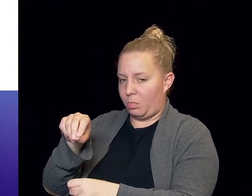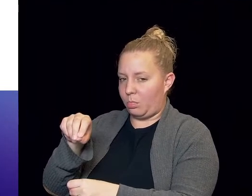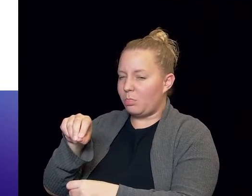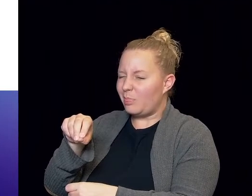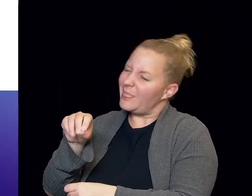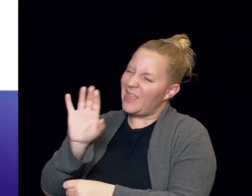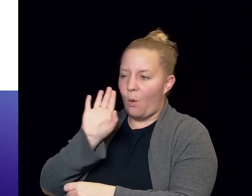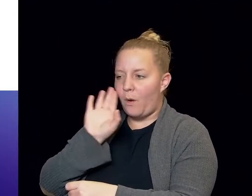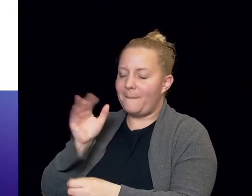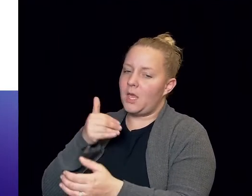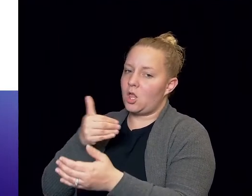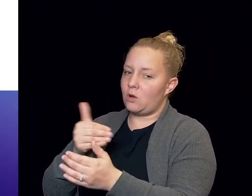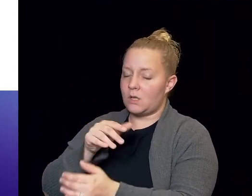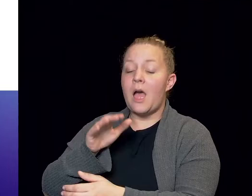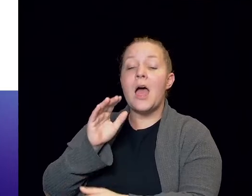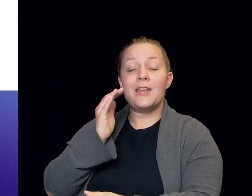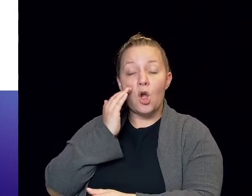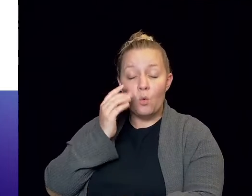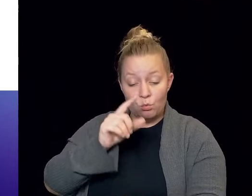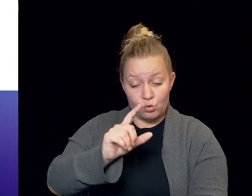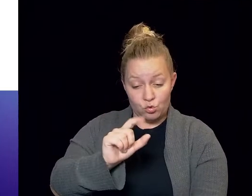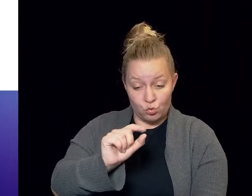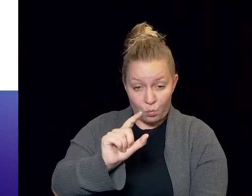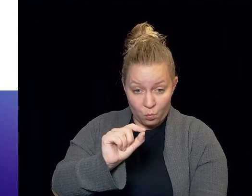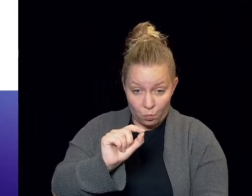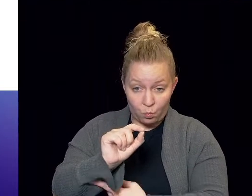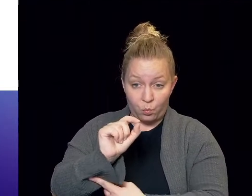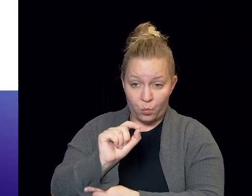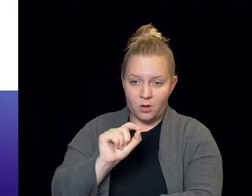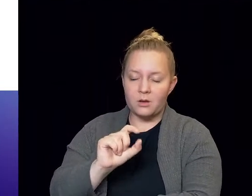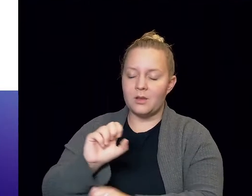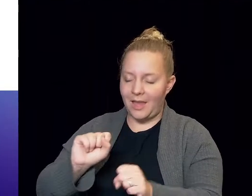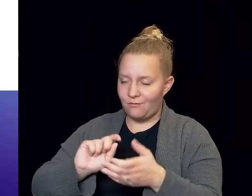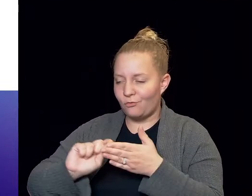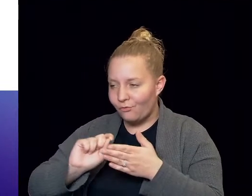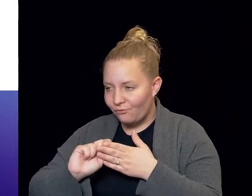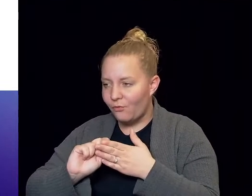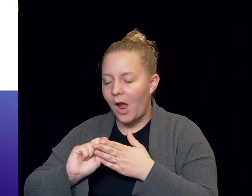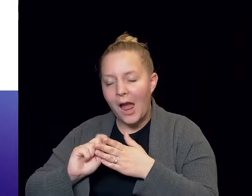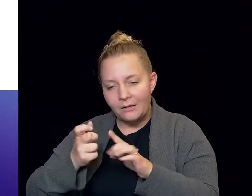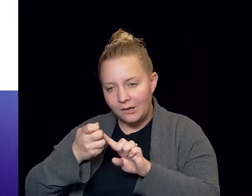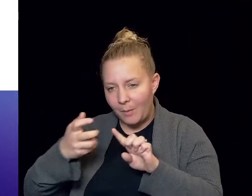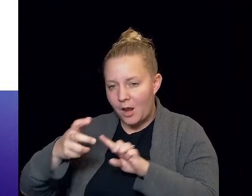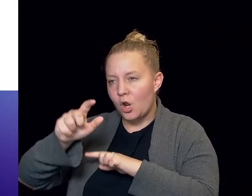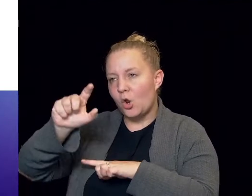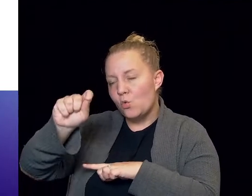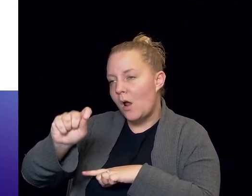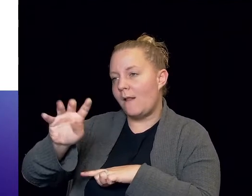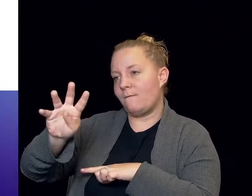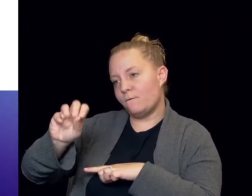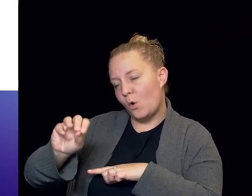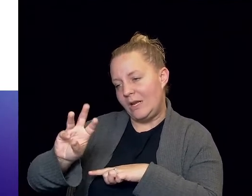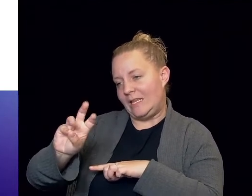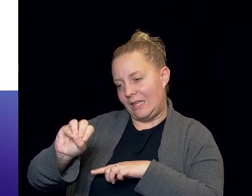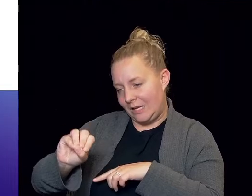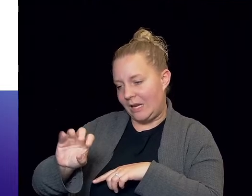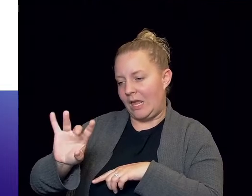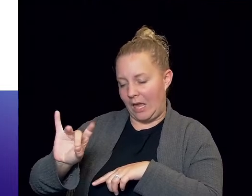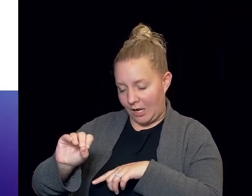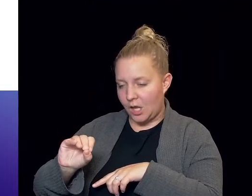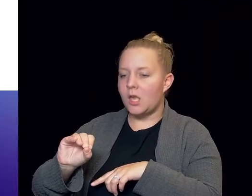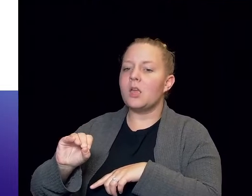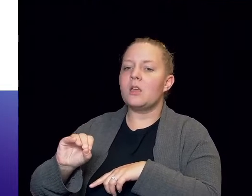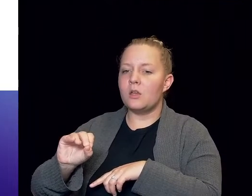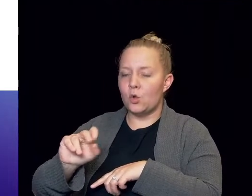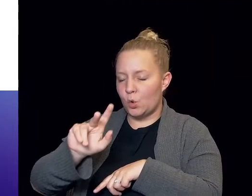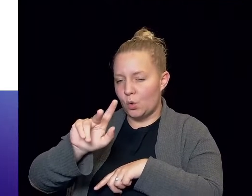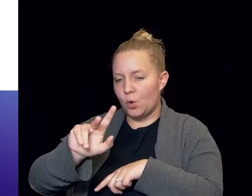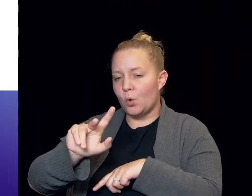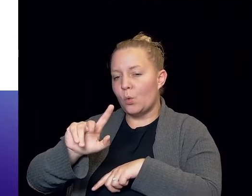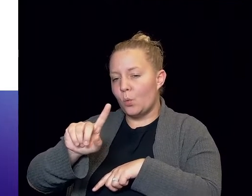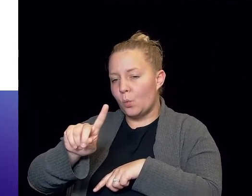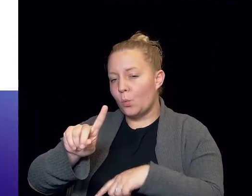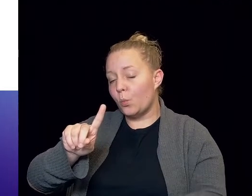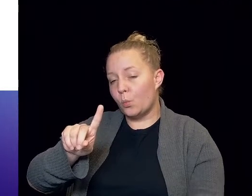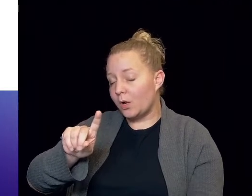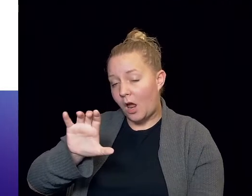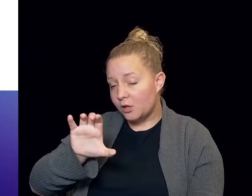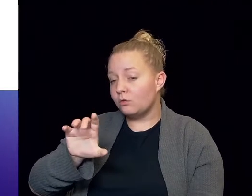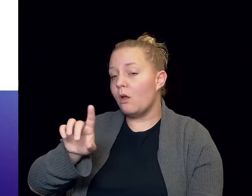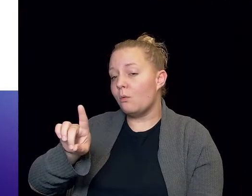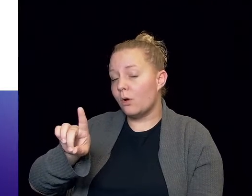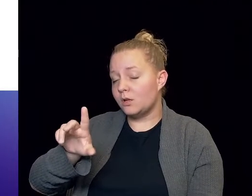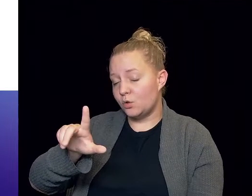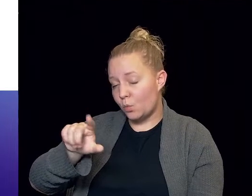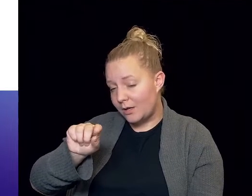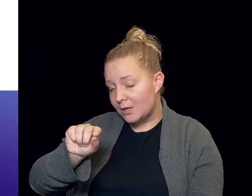20, and you can always write out your your 20, 40 60, 80, 100, 120, 140. So, I know that I'm trying to